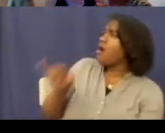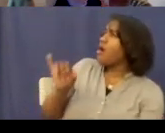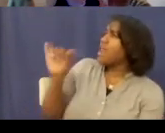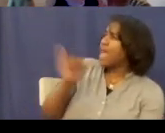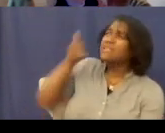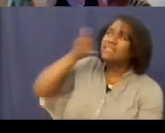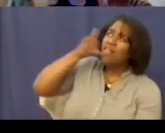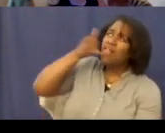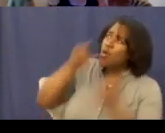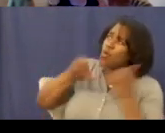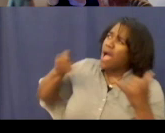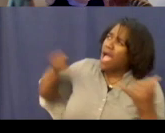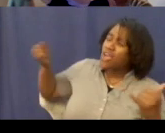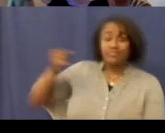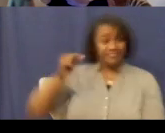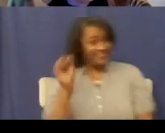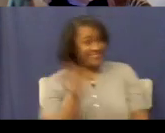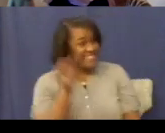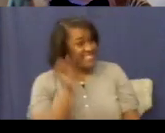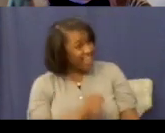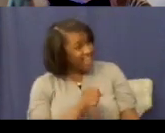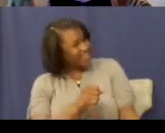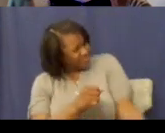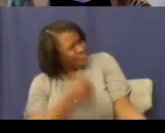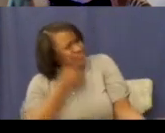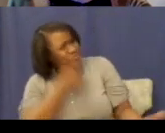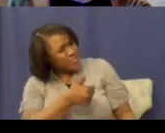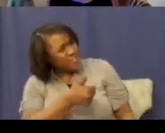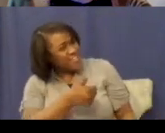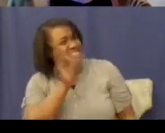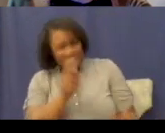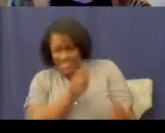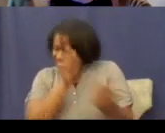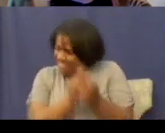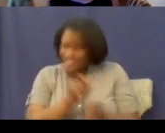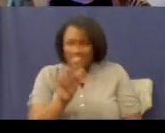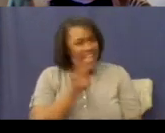Nina Schor: Yeah, yeah that's very good. It's exactly like a telephone wire, Queenie.